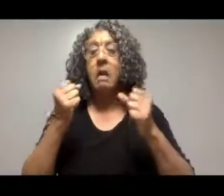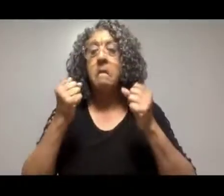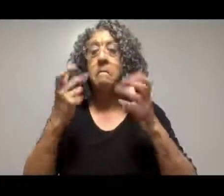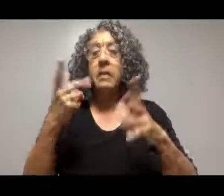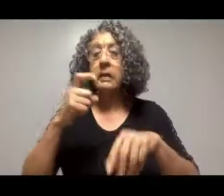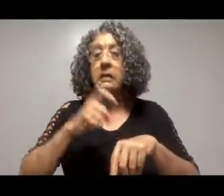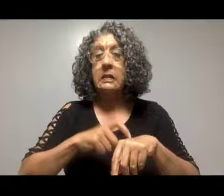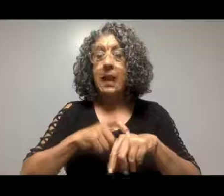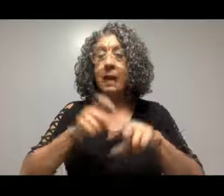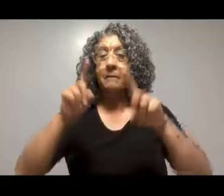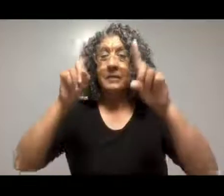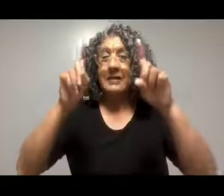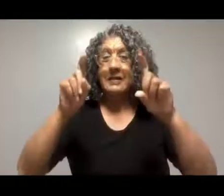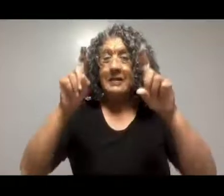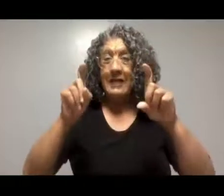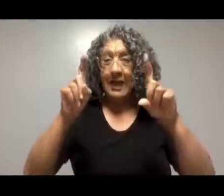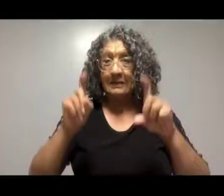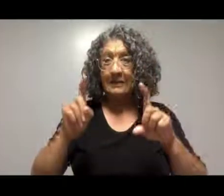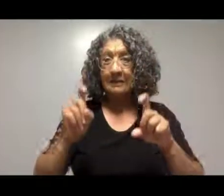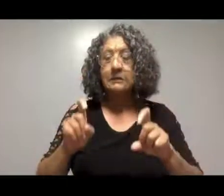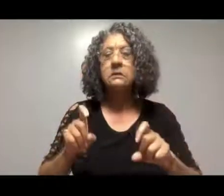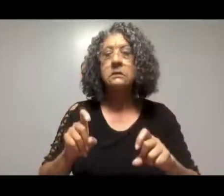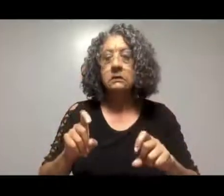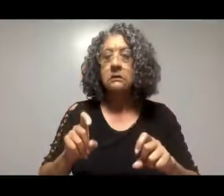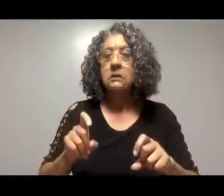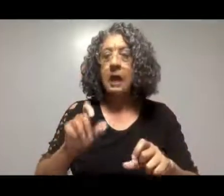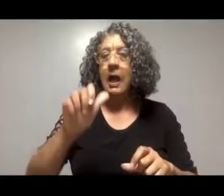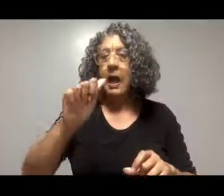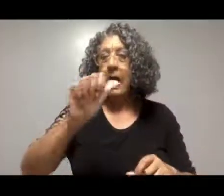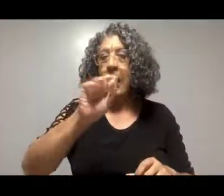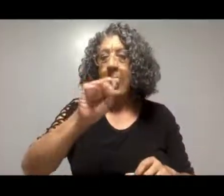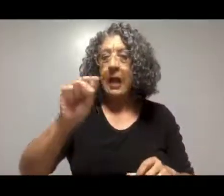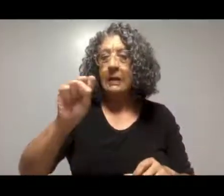Because many of times there are tests,